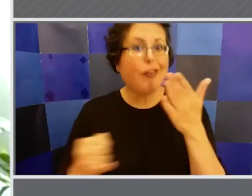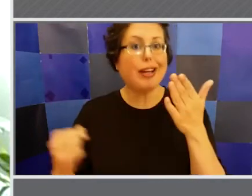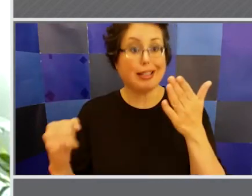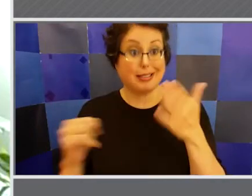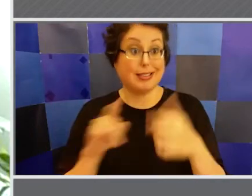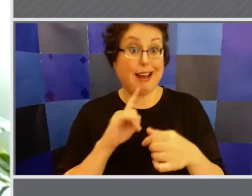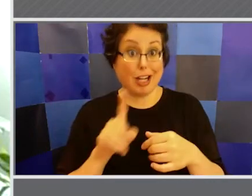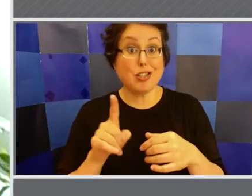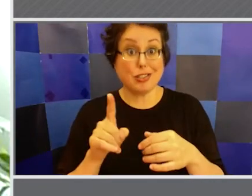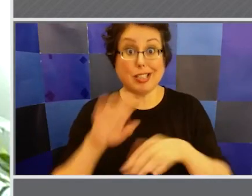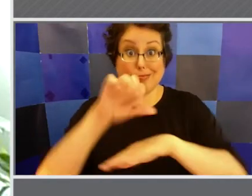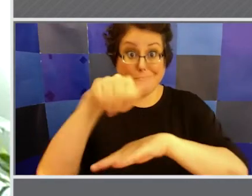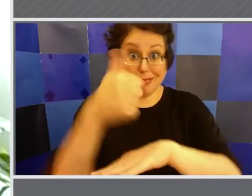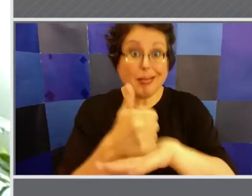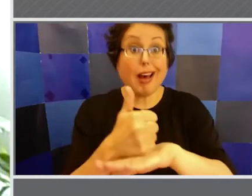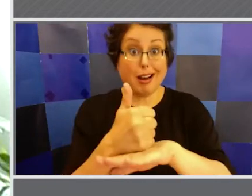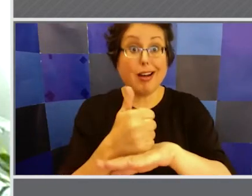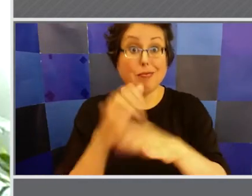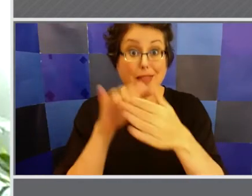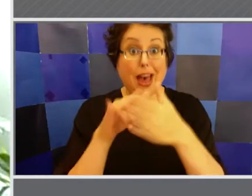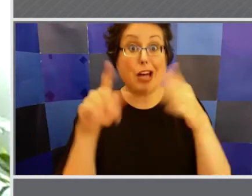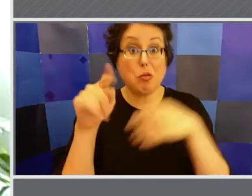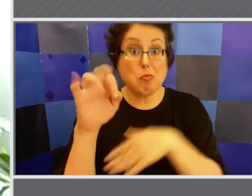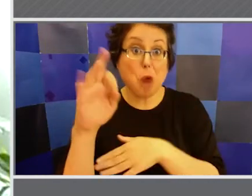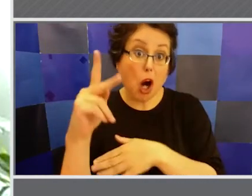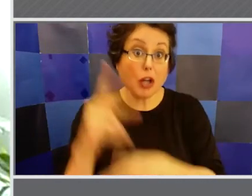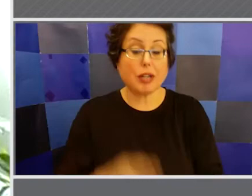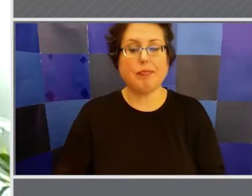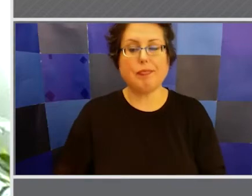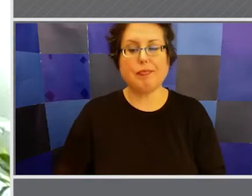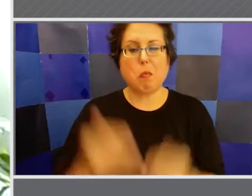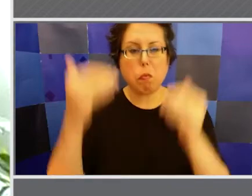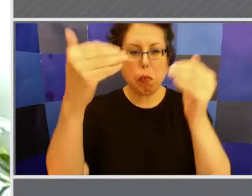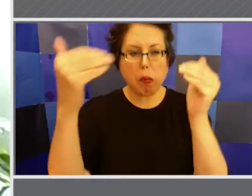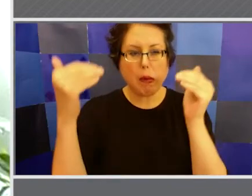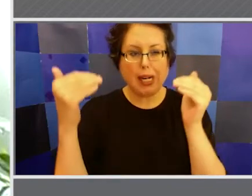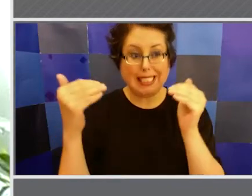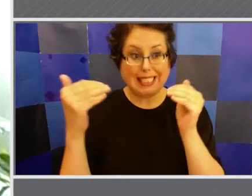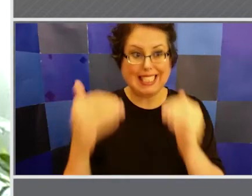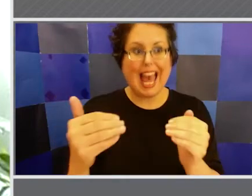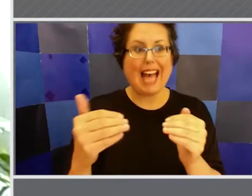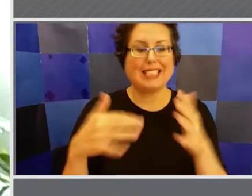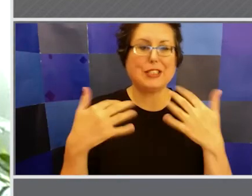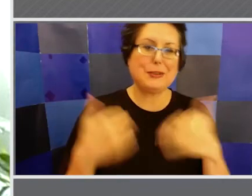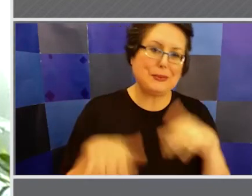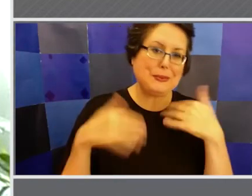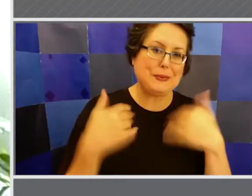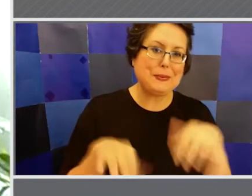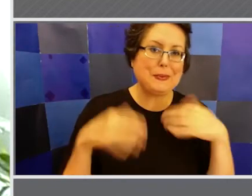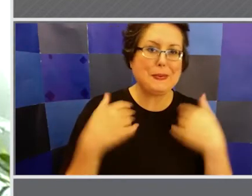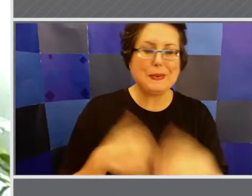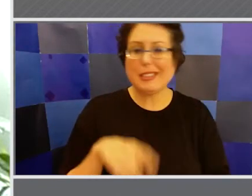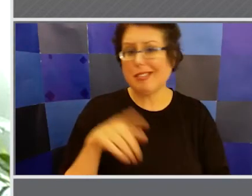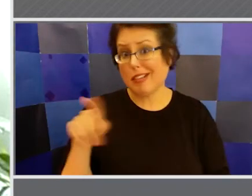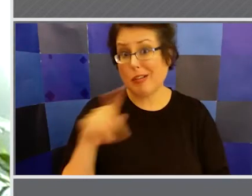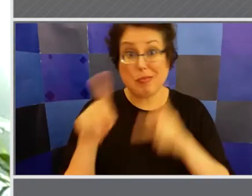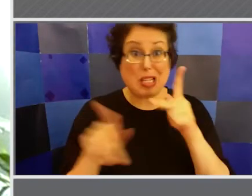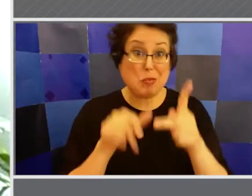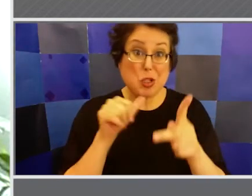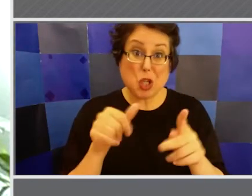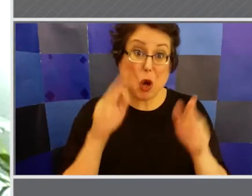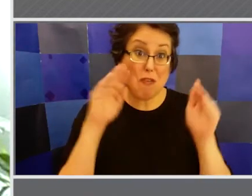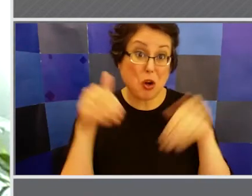Up next, a very underrated department and, in my opinion, really crucial land use function